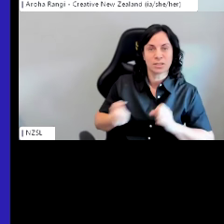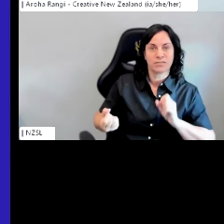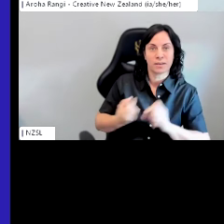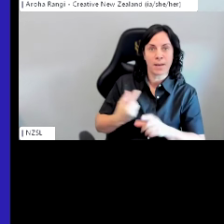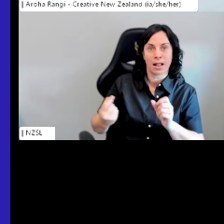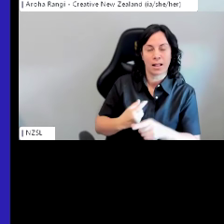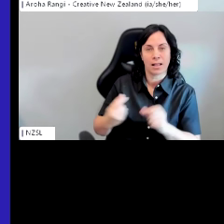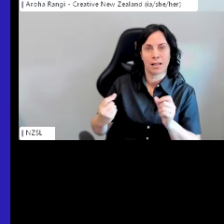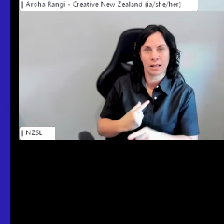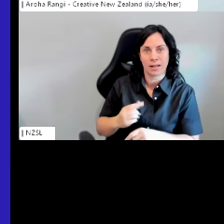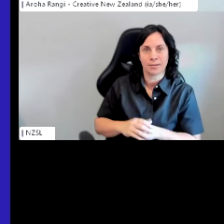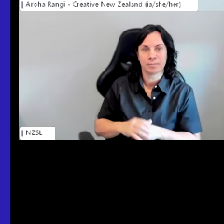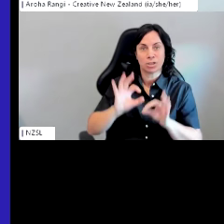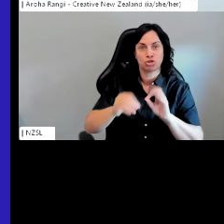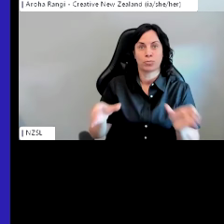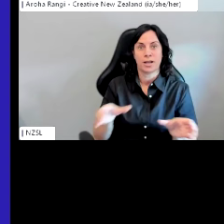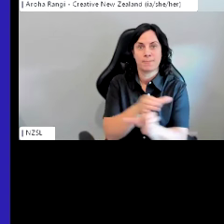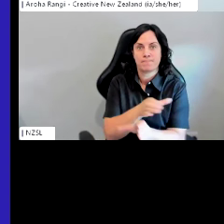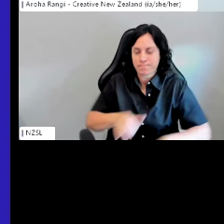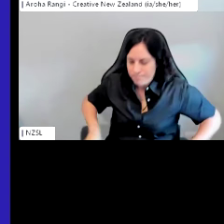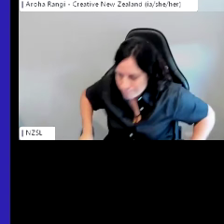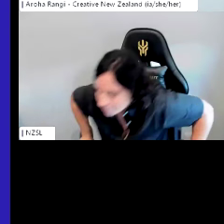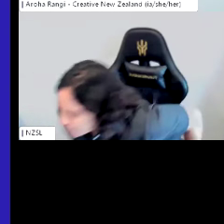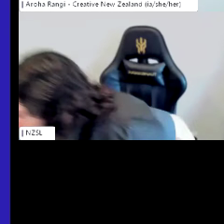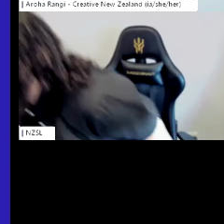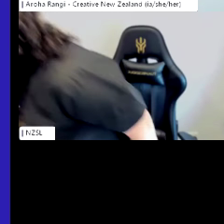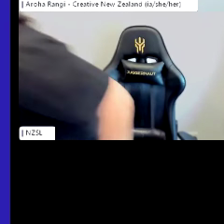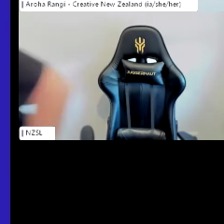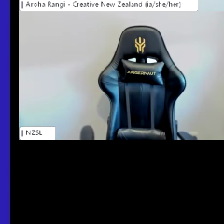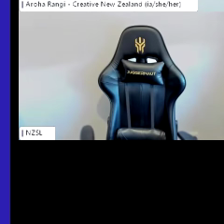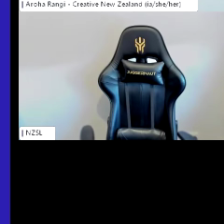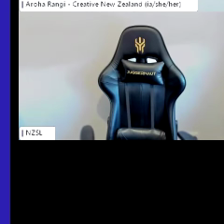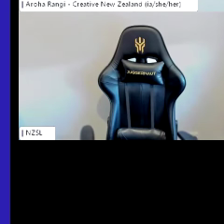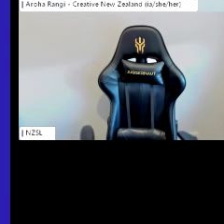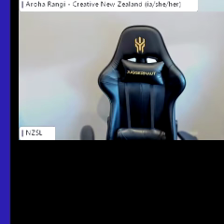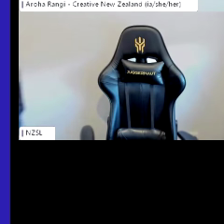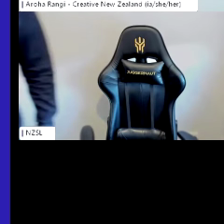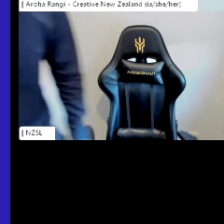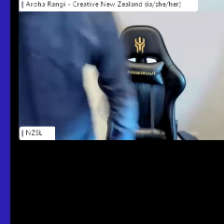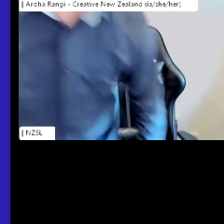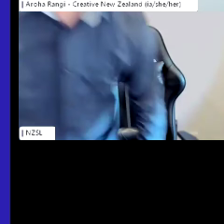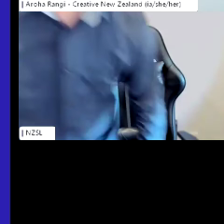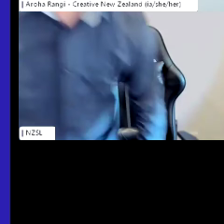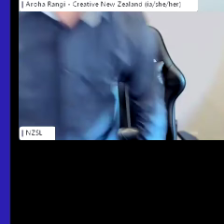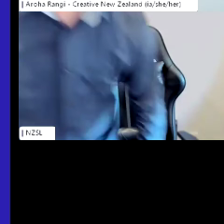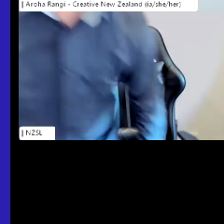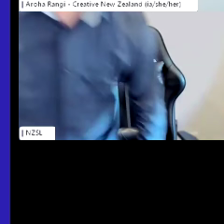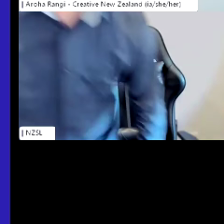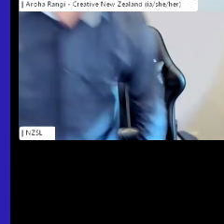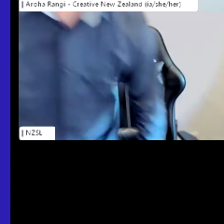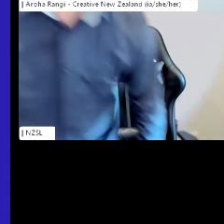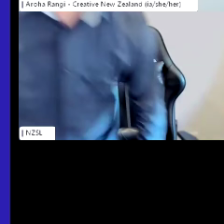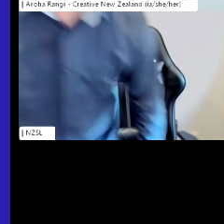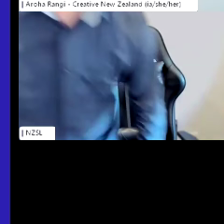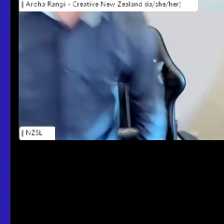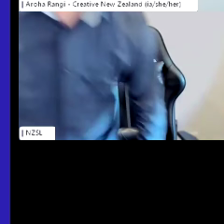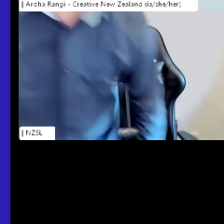months after we called up um some people who'd signed up in the first month and we said, "Hi,